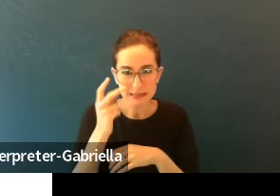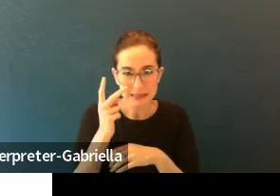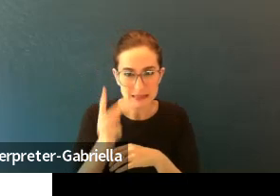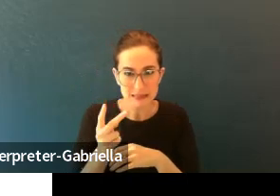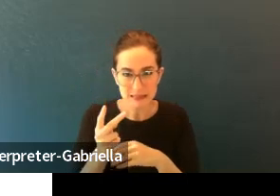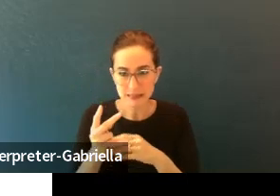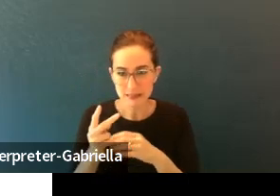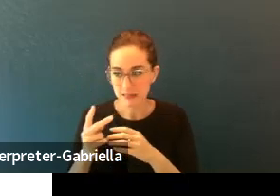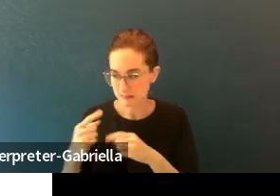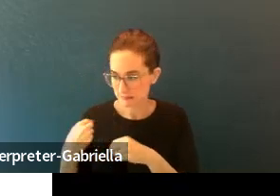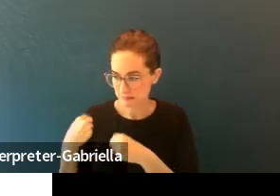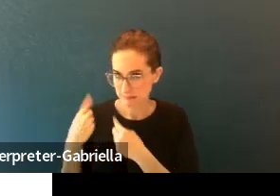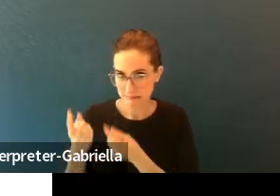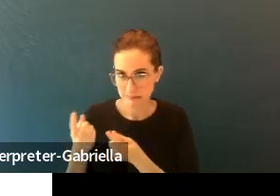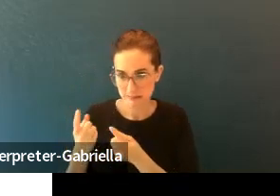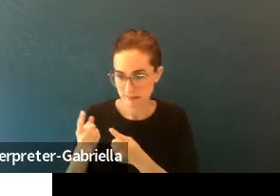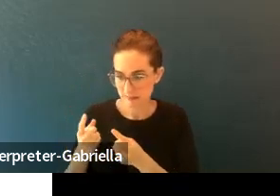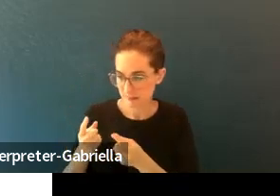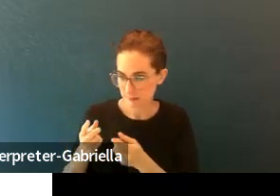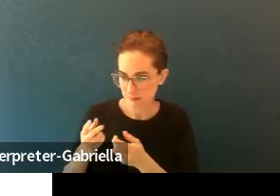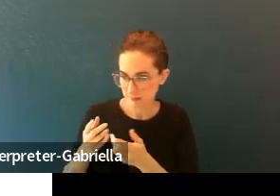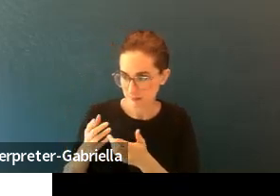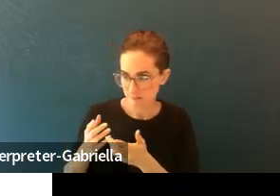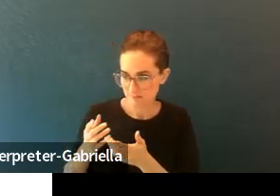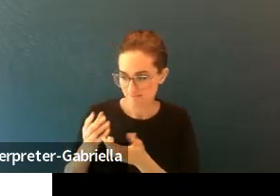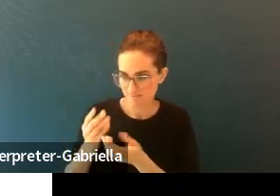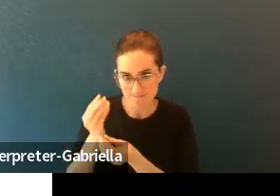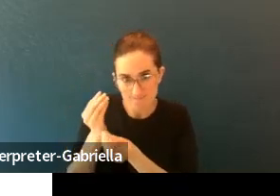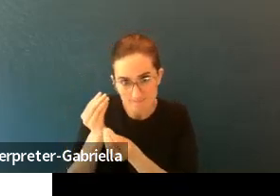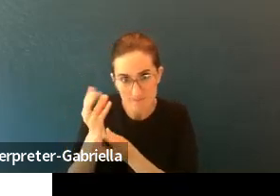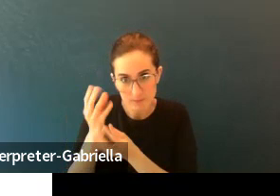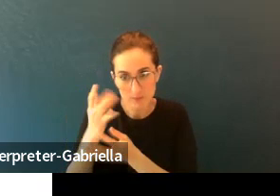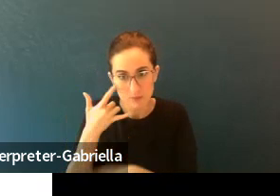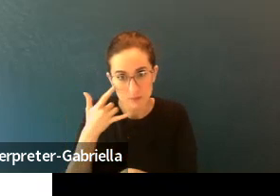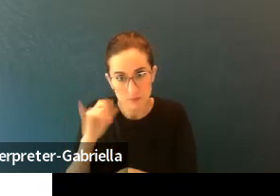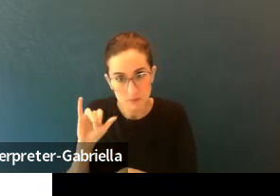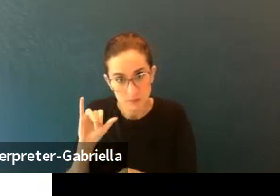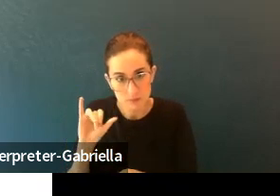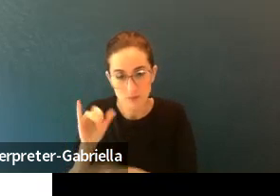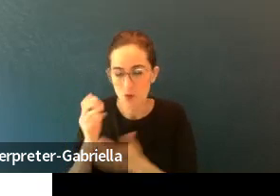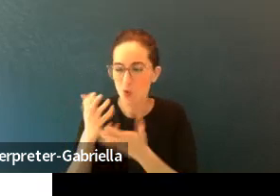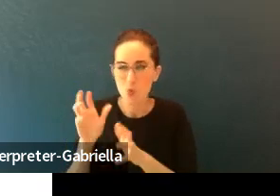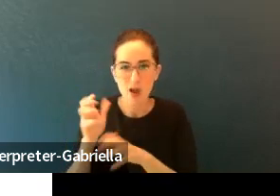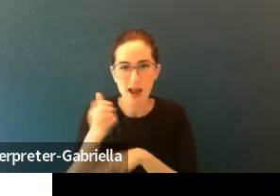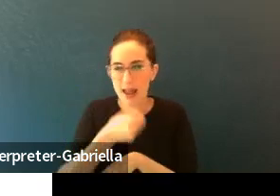data requester, and so that no information is lost along the way. Obviously beforehand data requests were